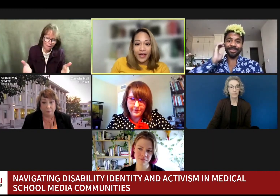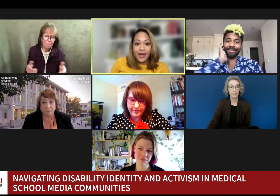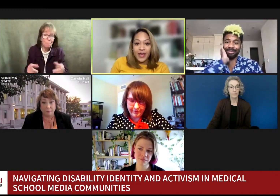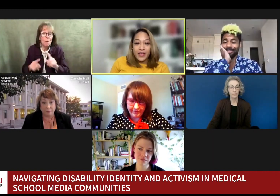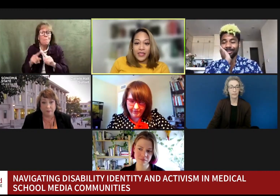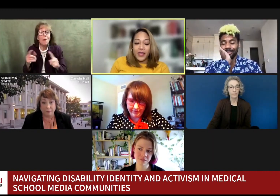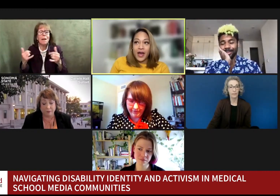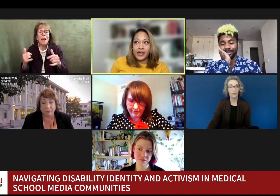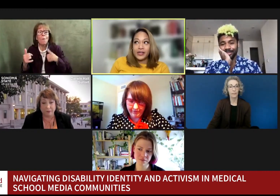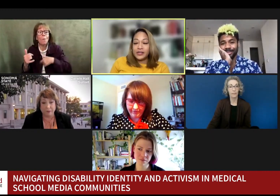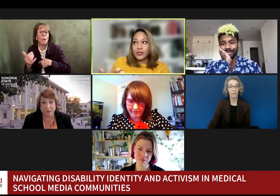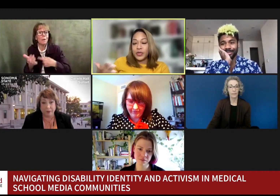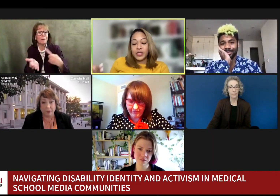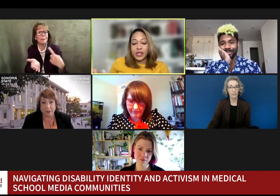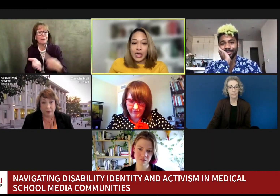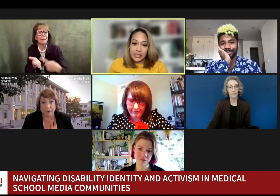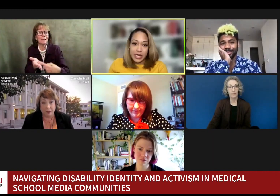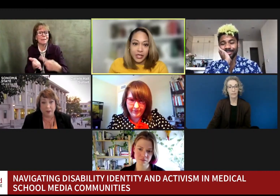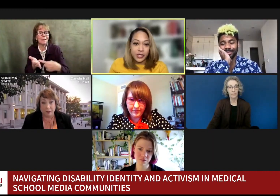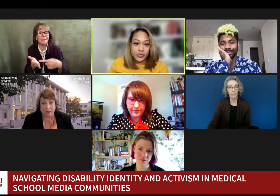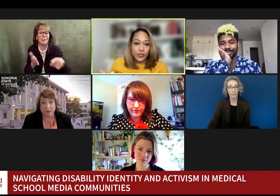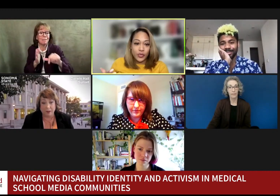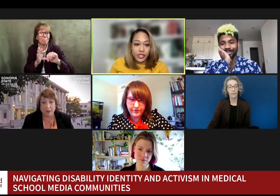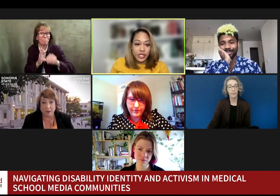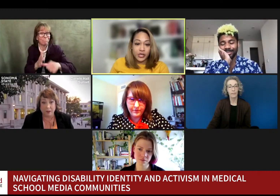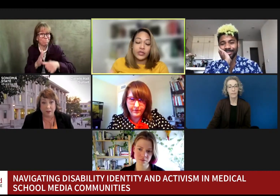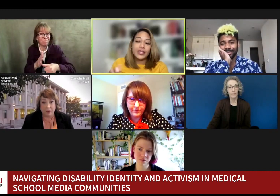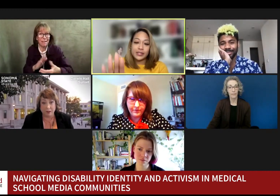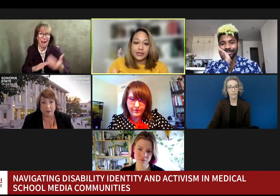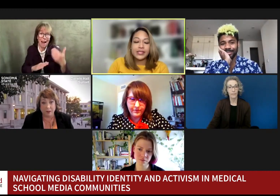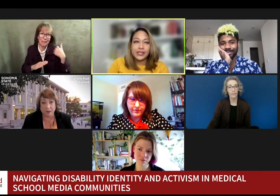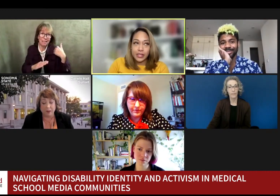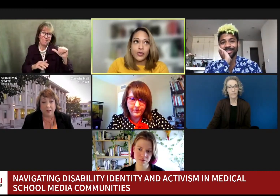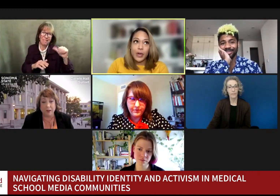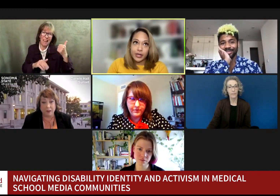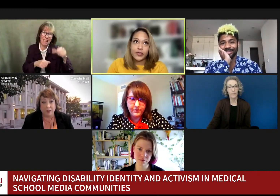that we're having, that within the last 10 years, we're pushing.